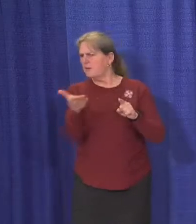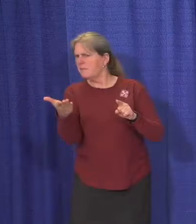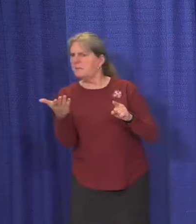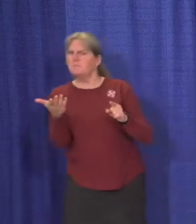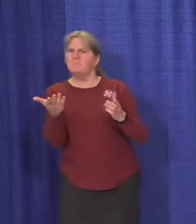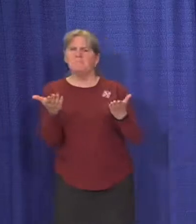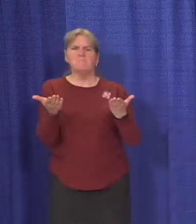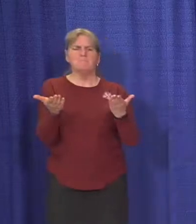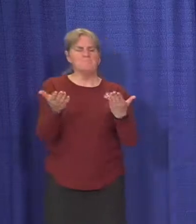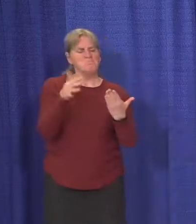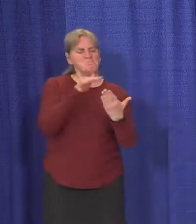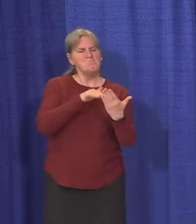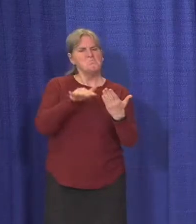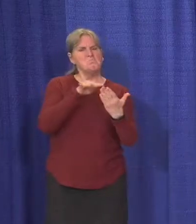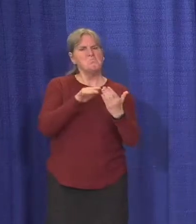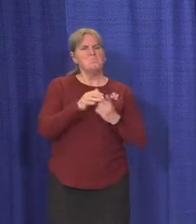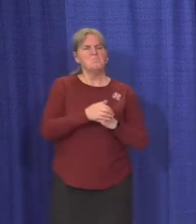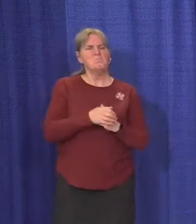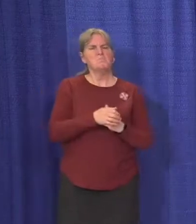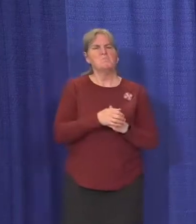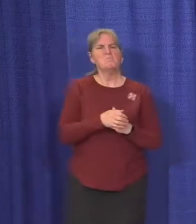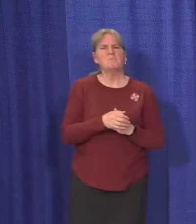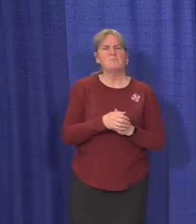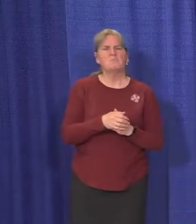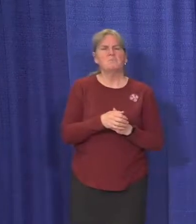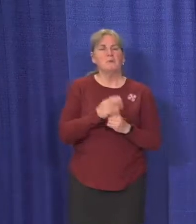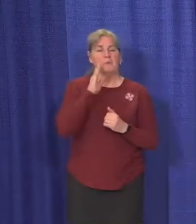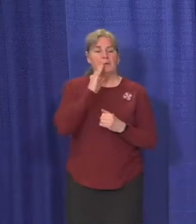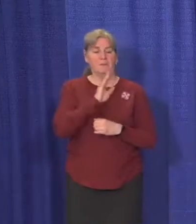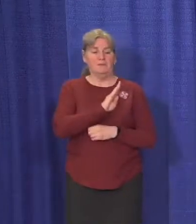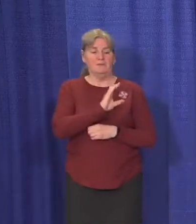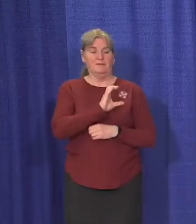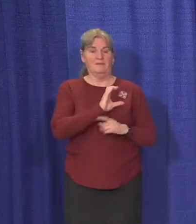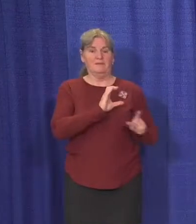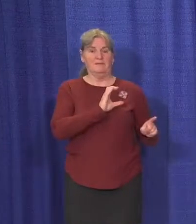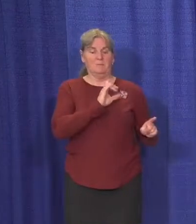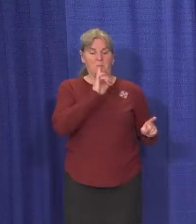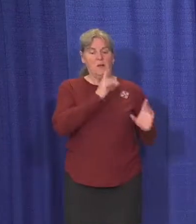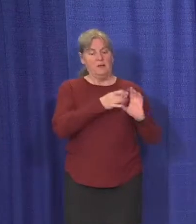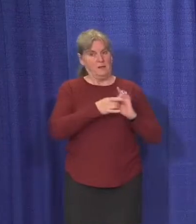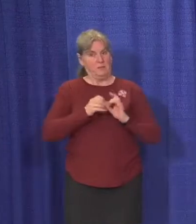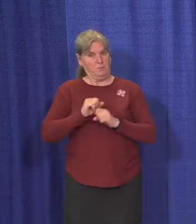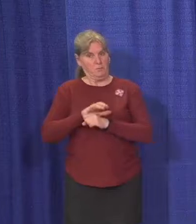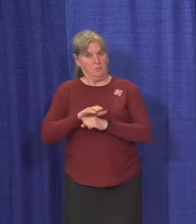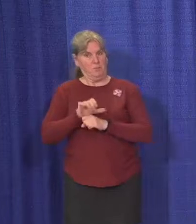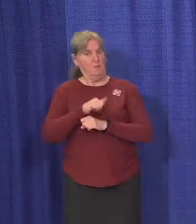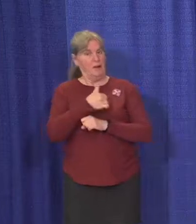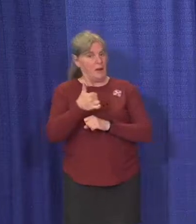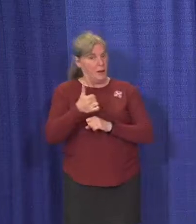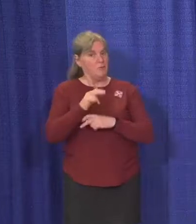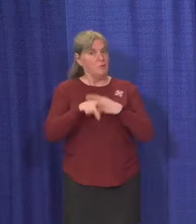just for COVID but other childhood immunizations. There is for instance the model